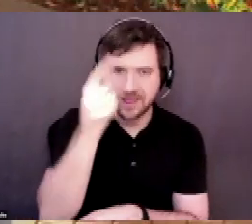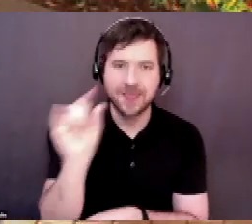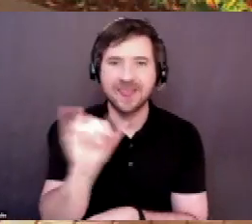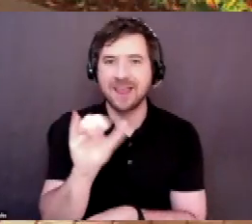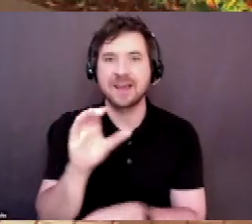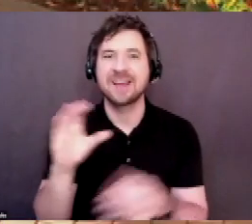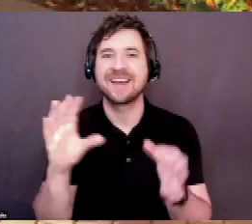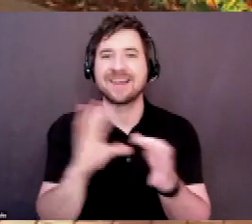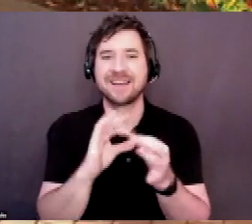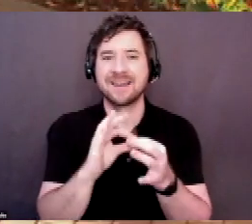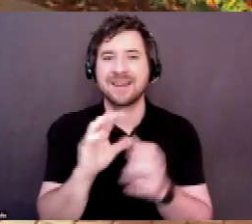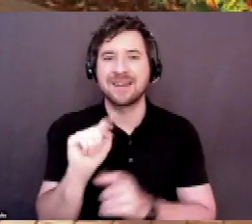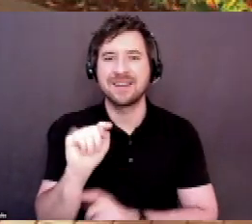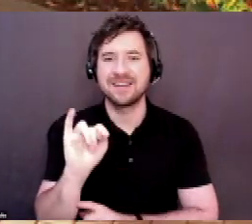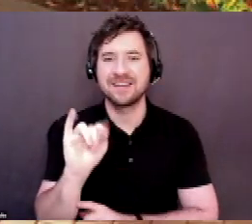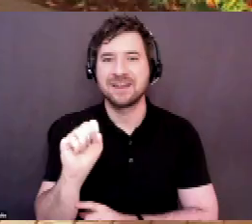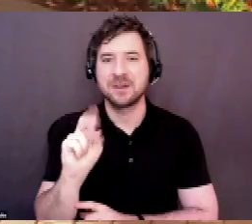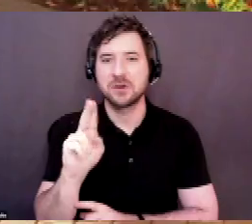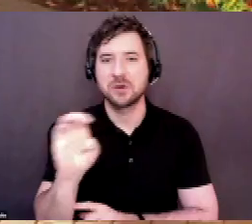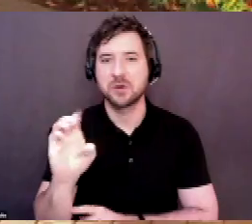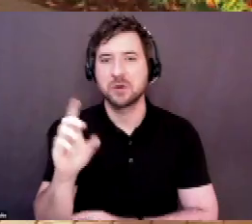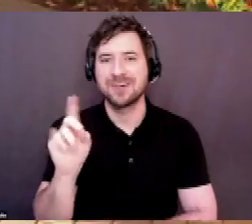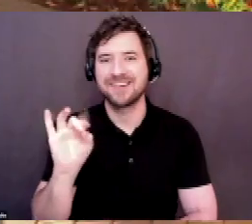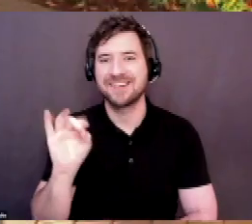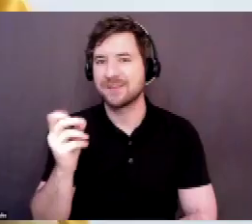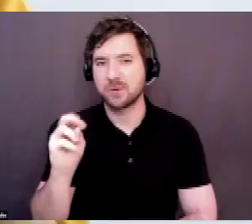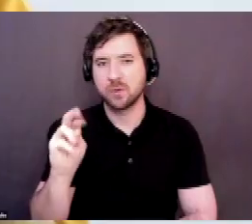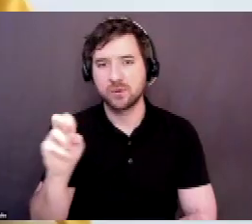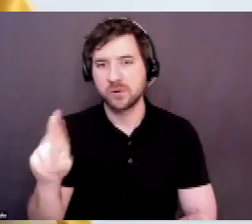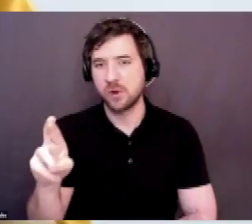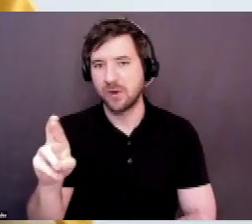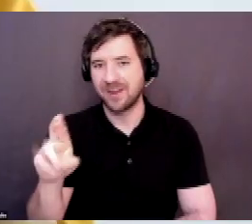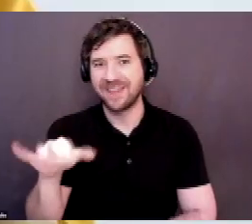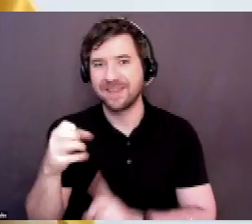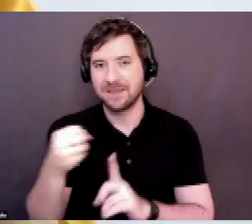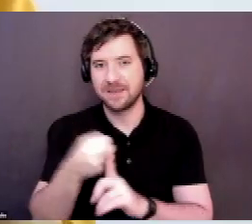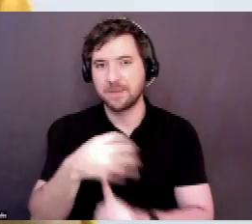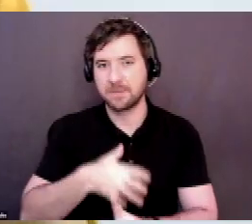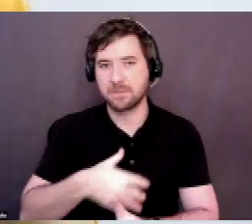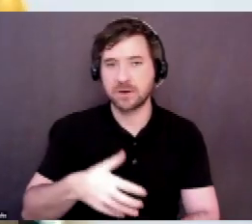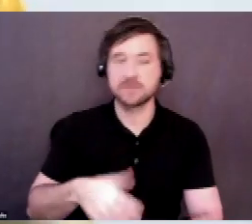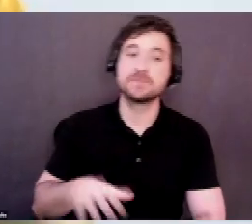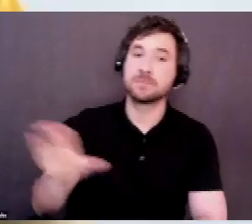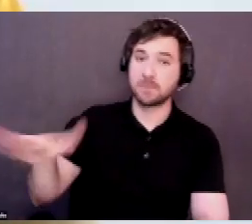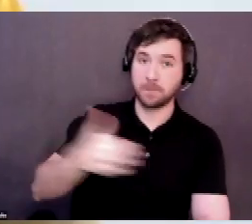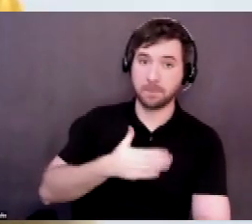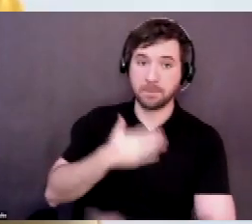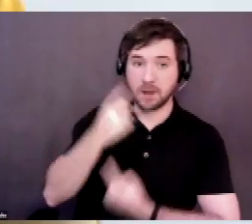that can impact pregnancy? My thought on that is depending on where you are in the country,